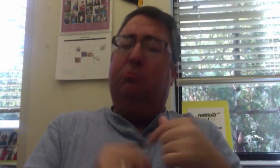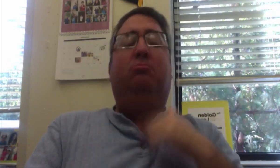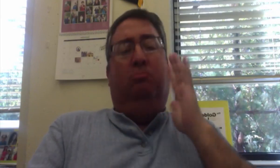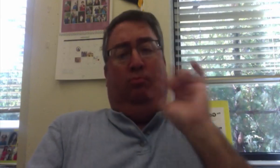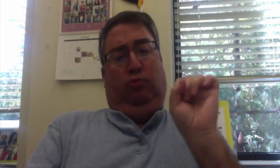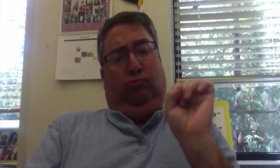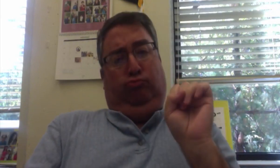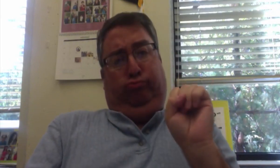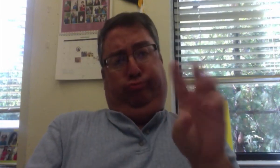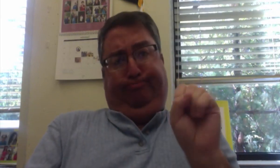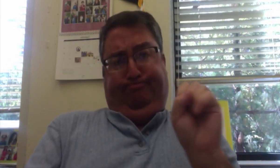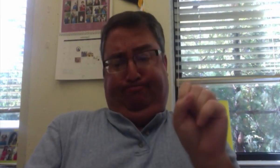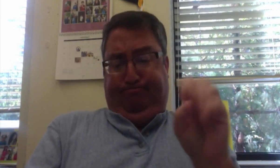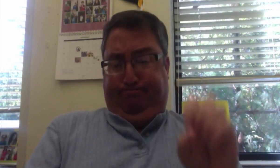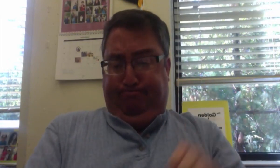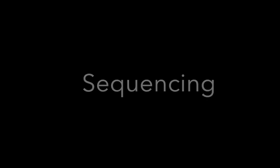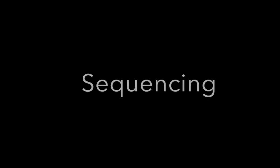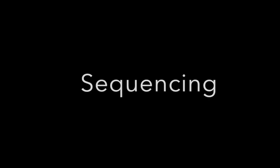I will tell you what they are.